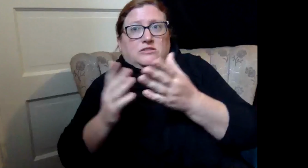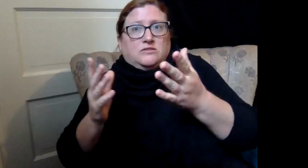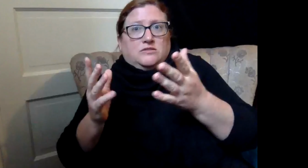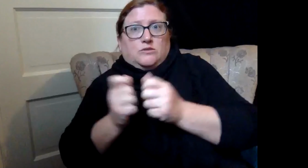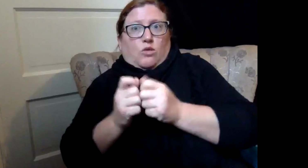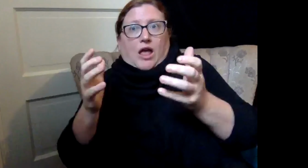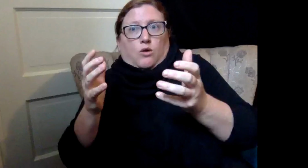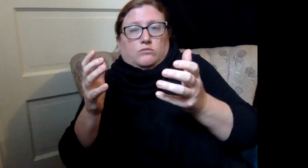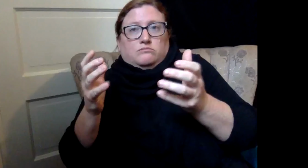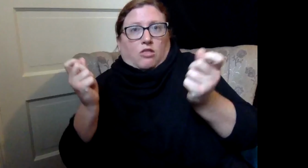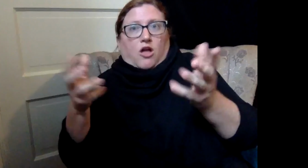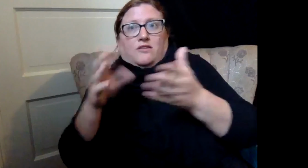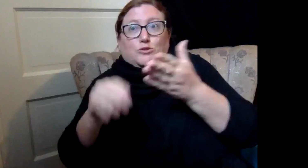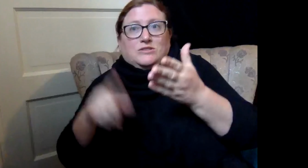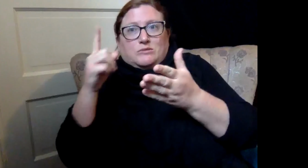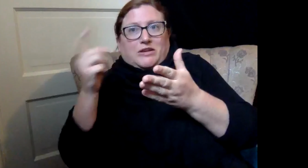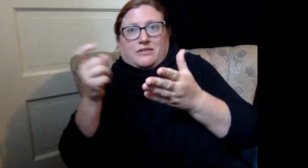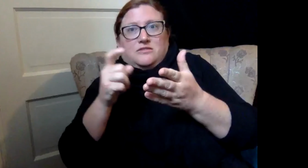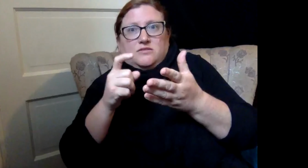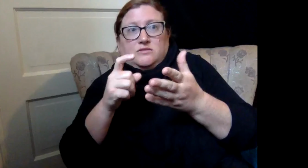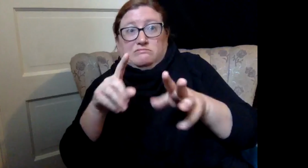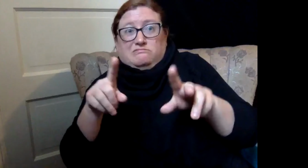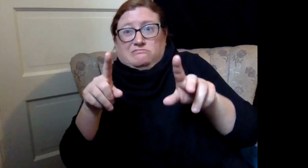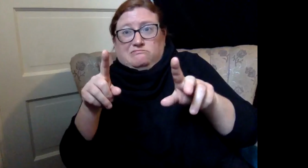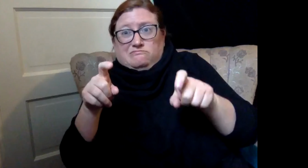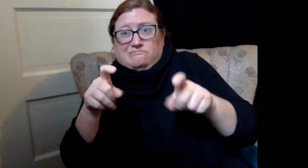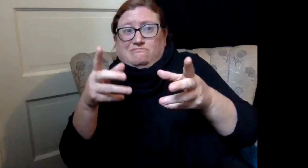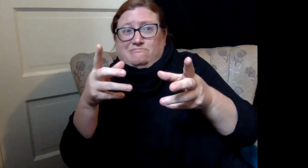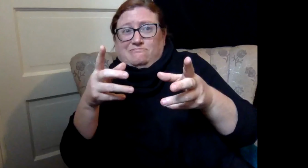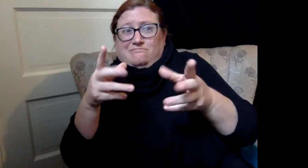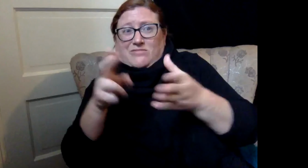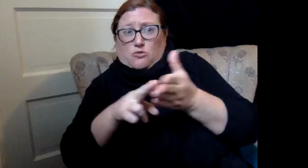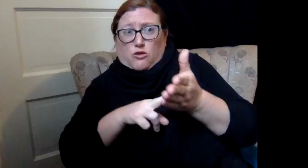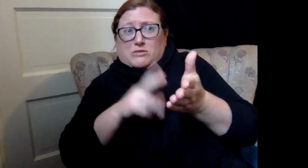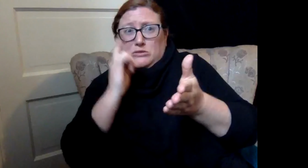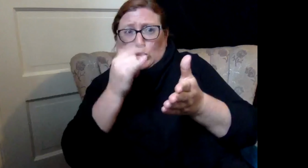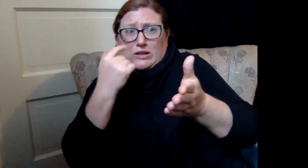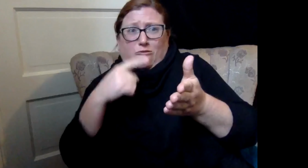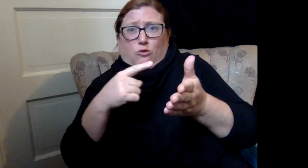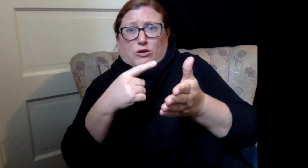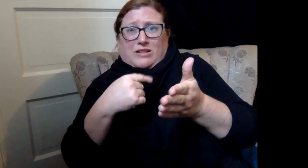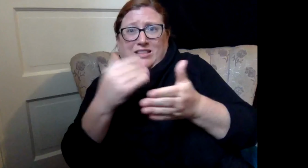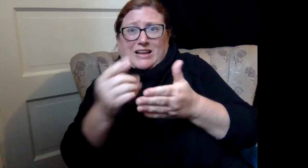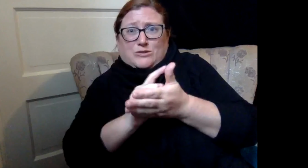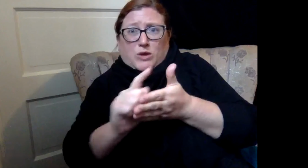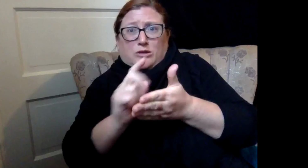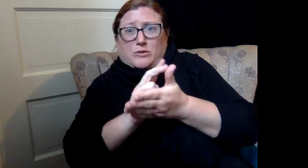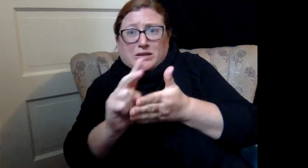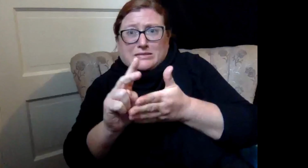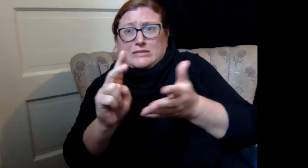the wait list allows. Similarly we will likely run lower enrolled sections just because it is very unpredictable what